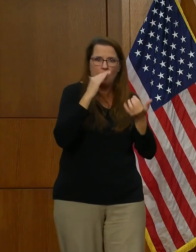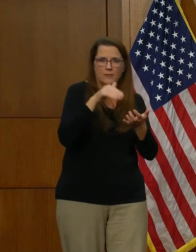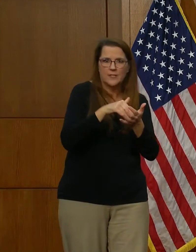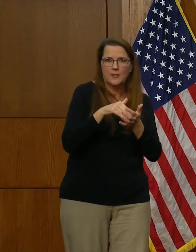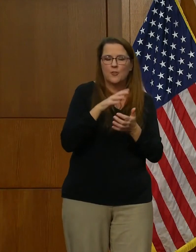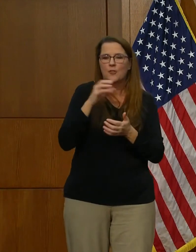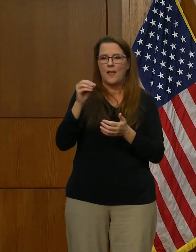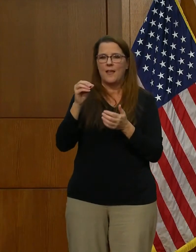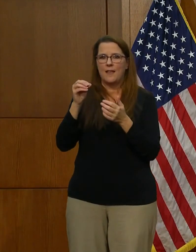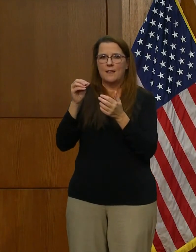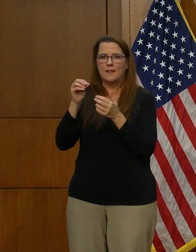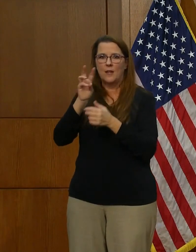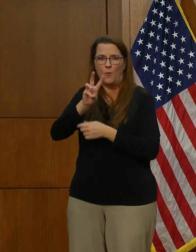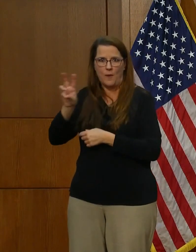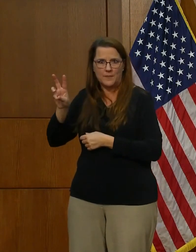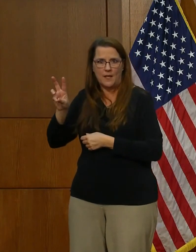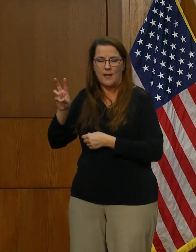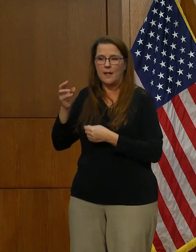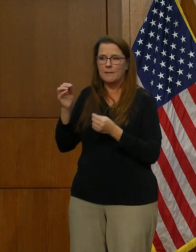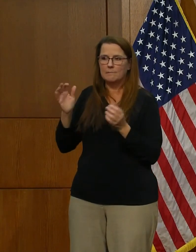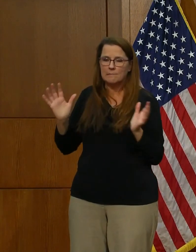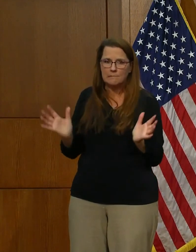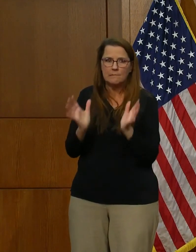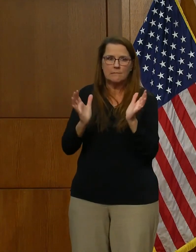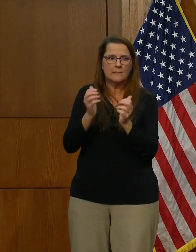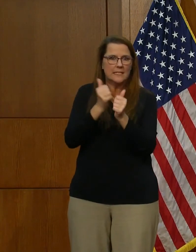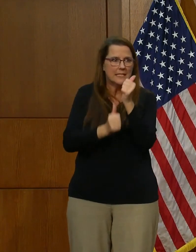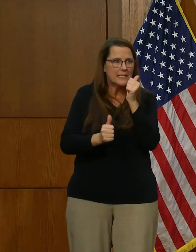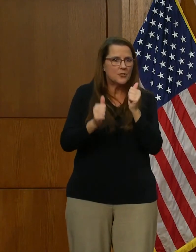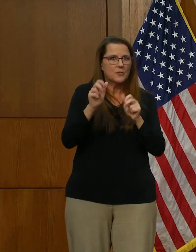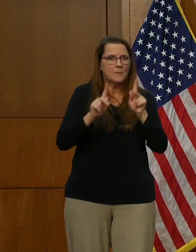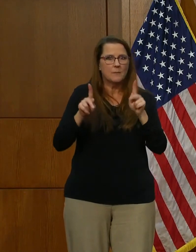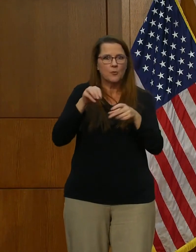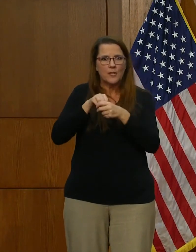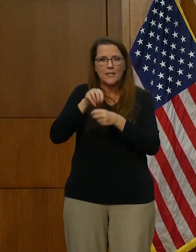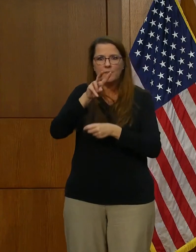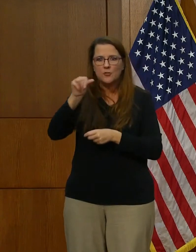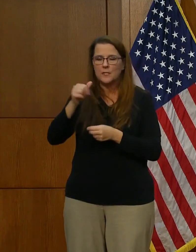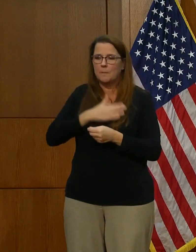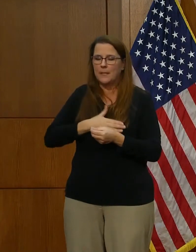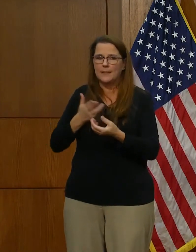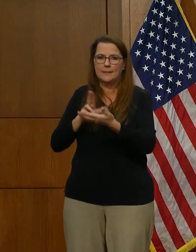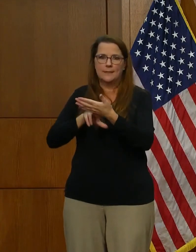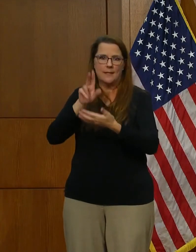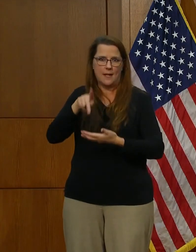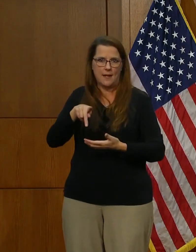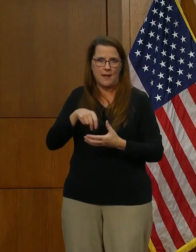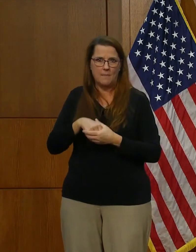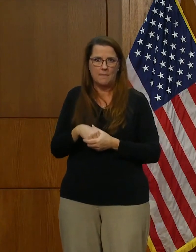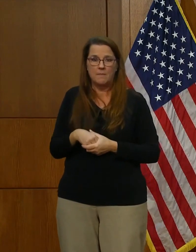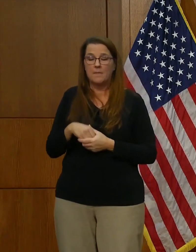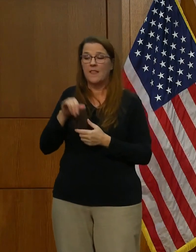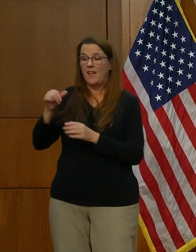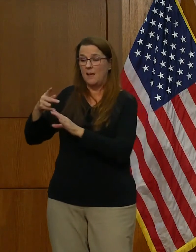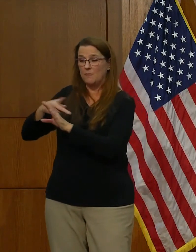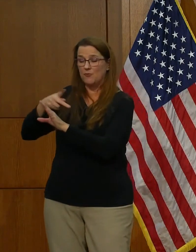CALL CENTER A FEW WEEKS AGO AND URGED EVERY VIRGINIAN TO PLEASE